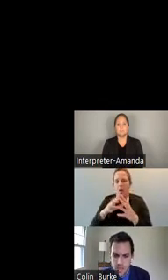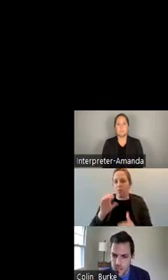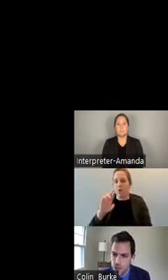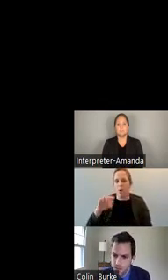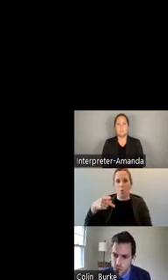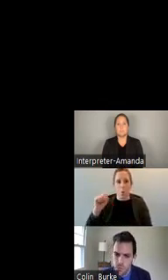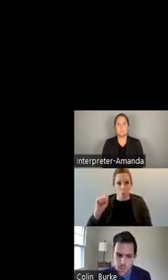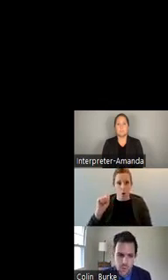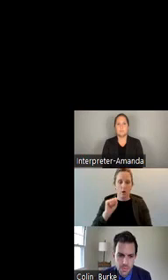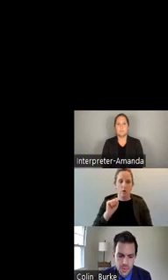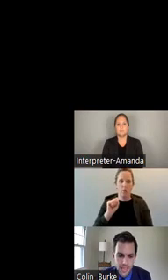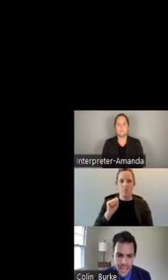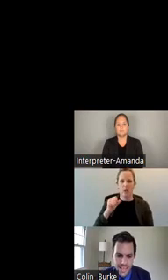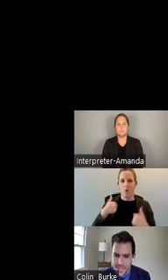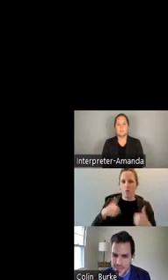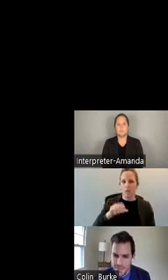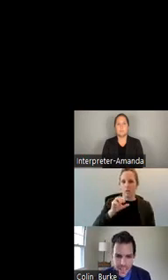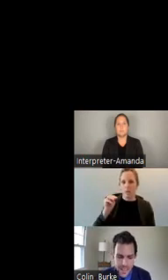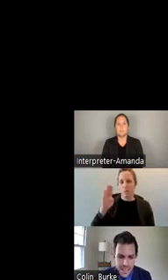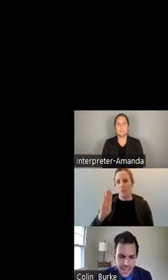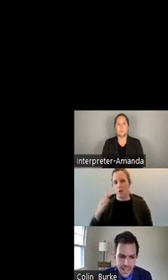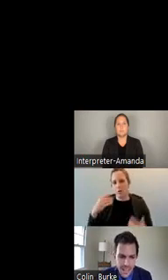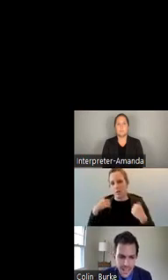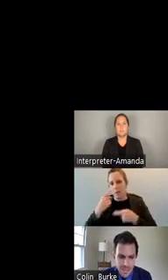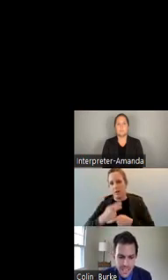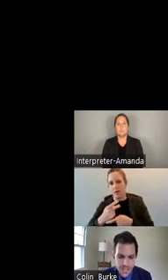the Boston healthcare for the homeless program so like Katie this is something that has been an